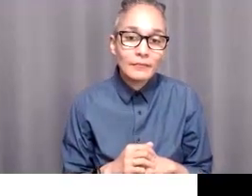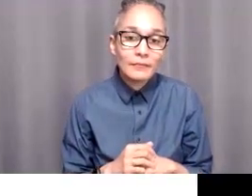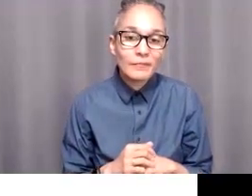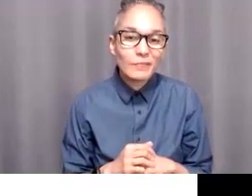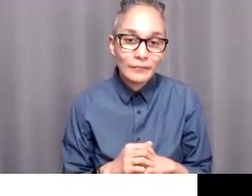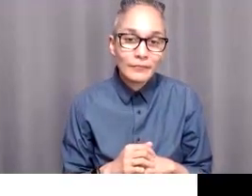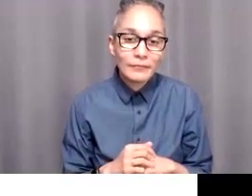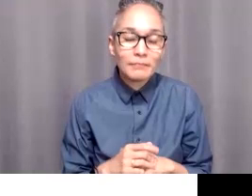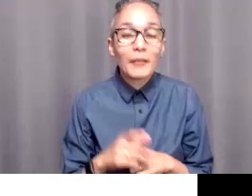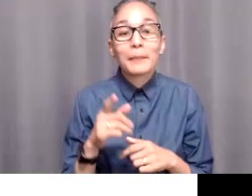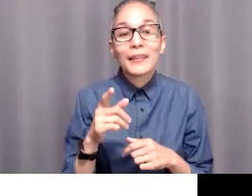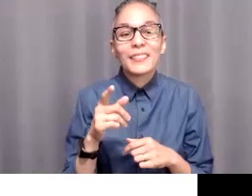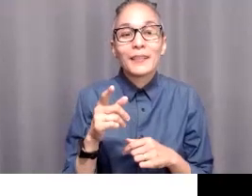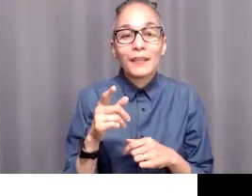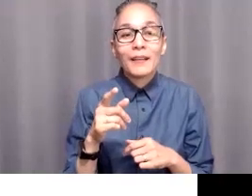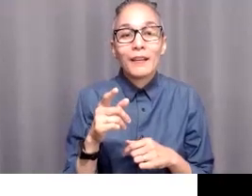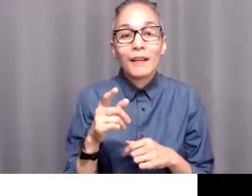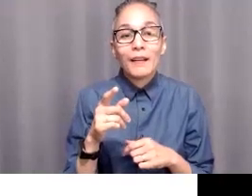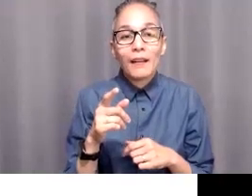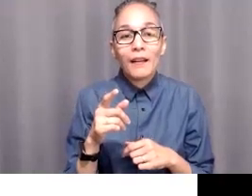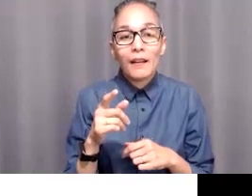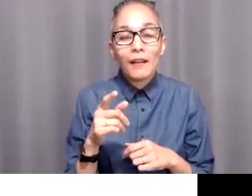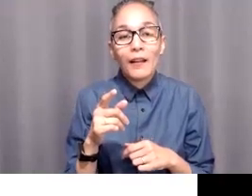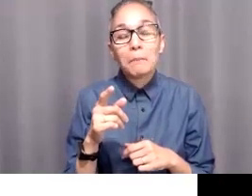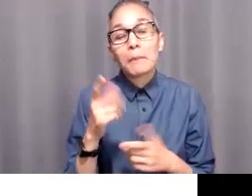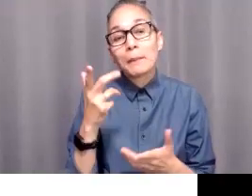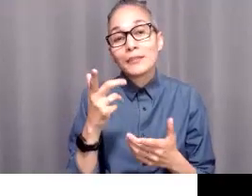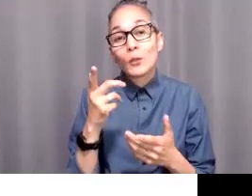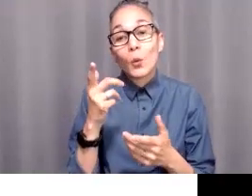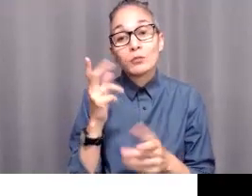to popping into that discussion and kind of,